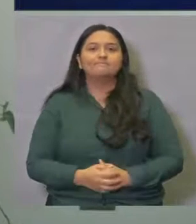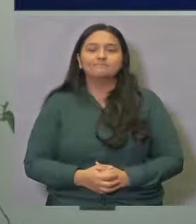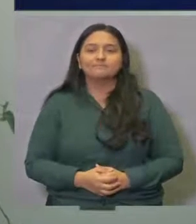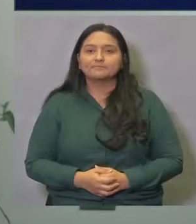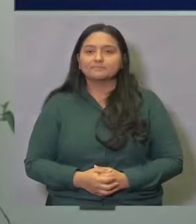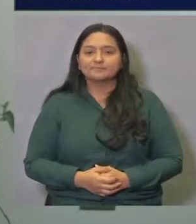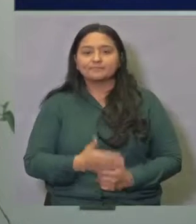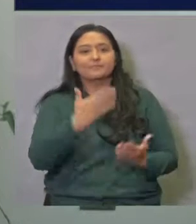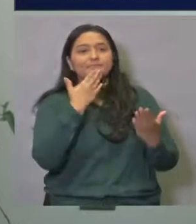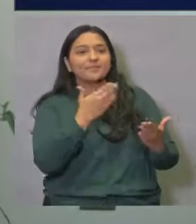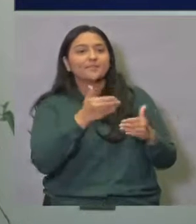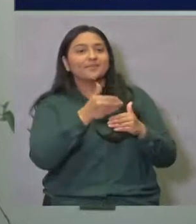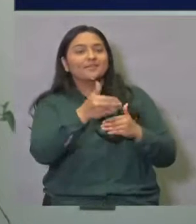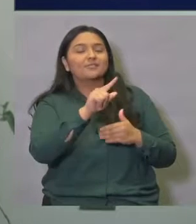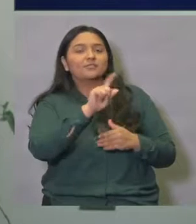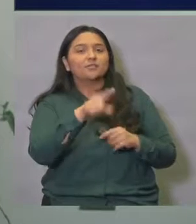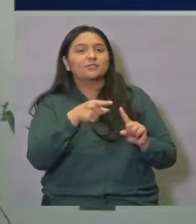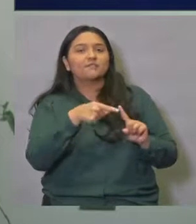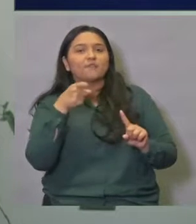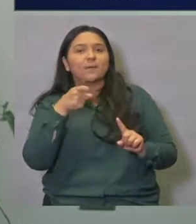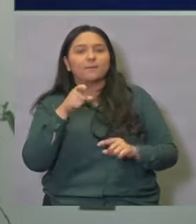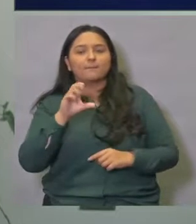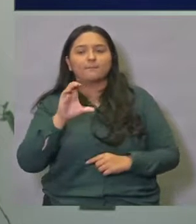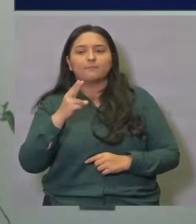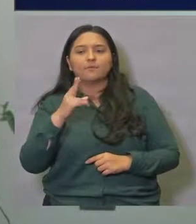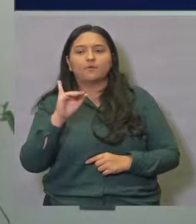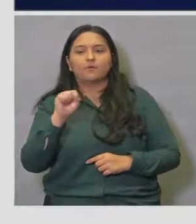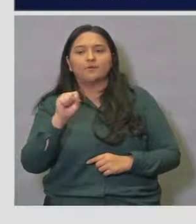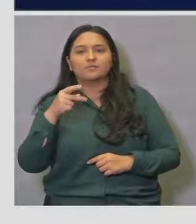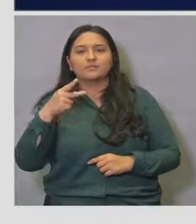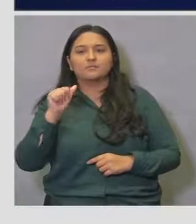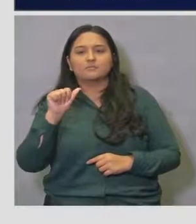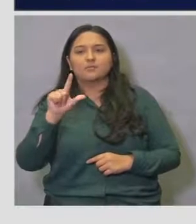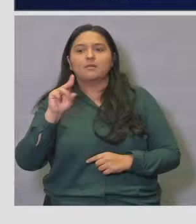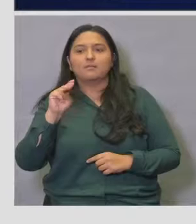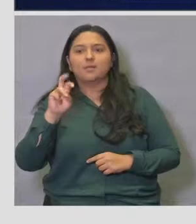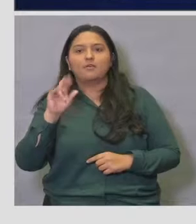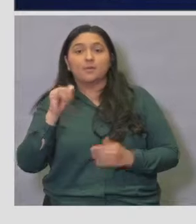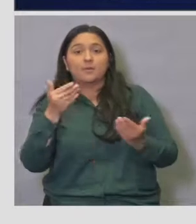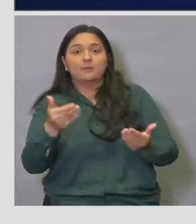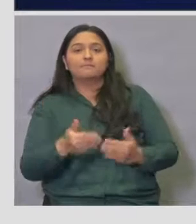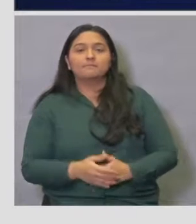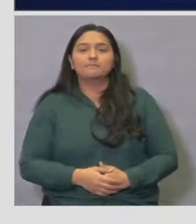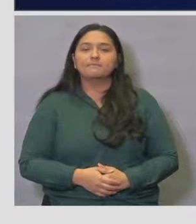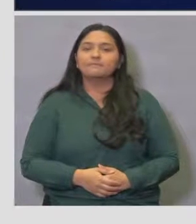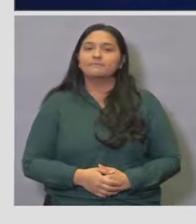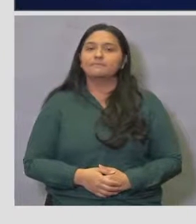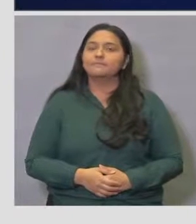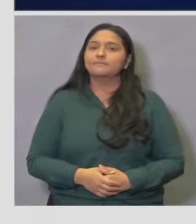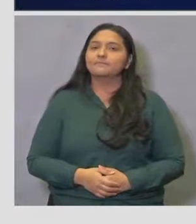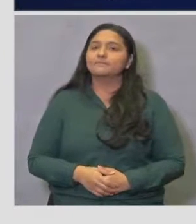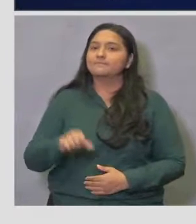COUNTY. THANKS FOR BOTH THOSE QUESTIONS.